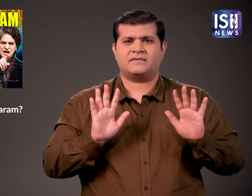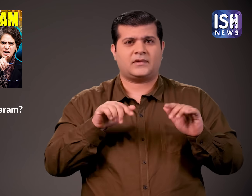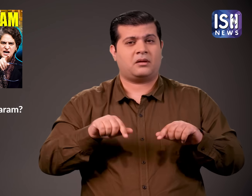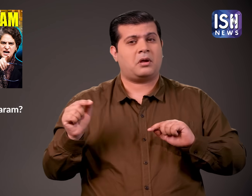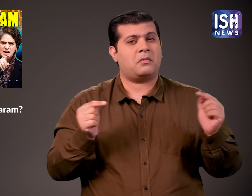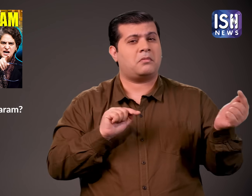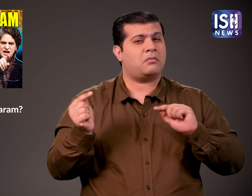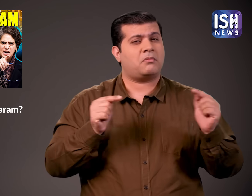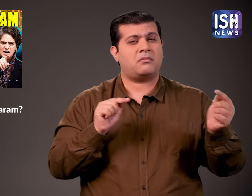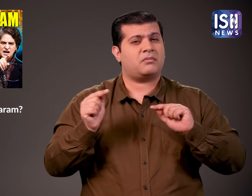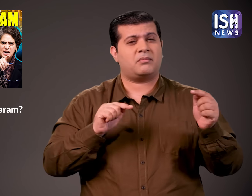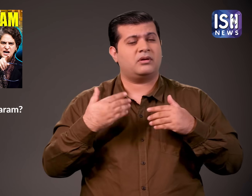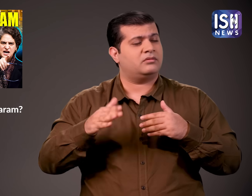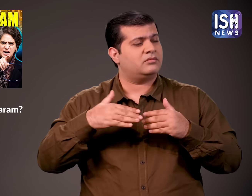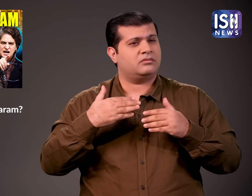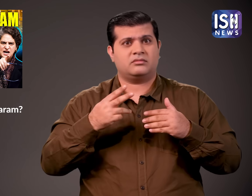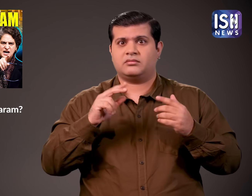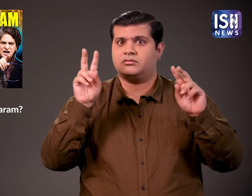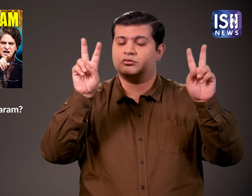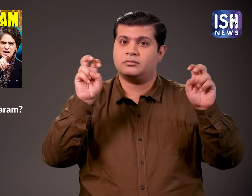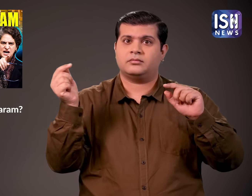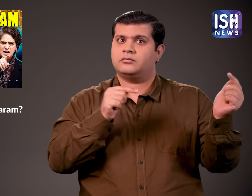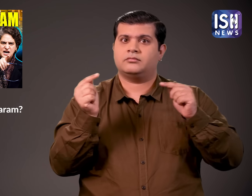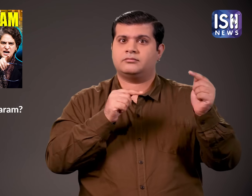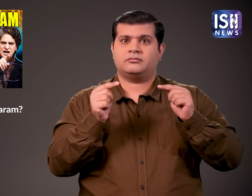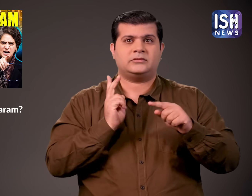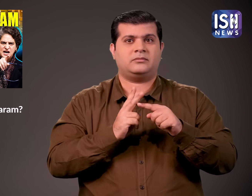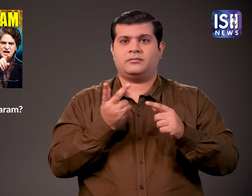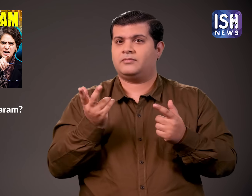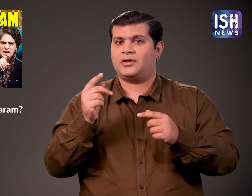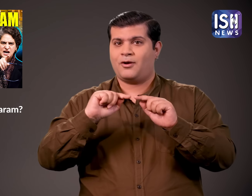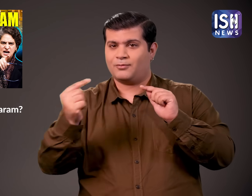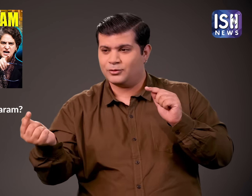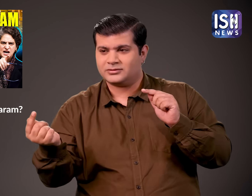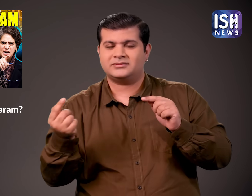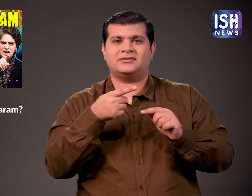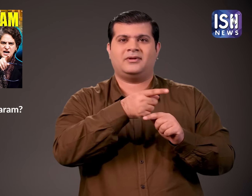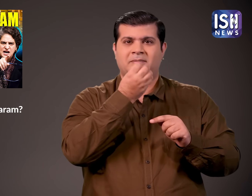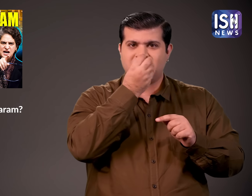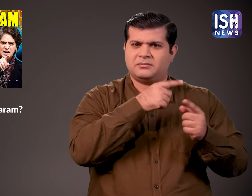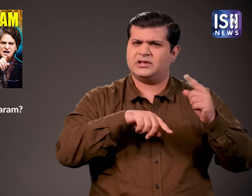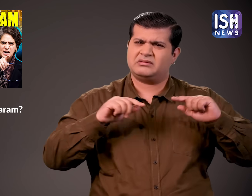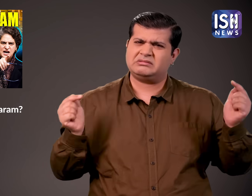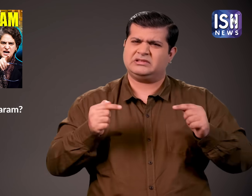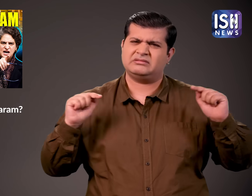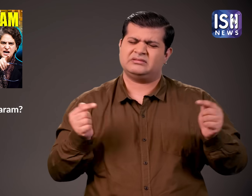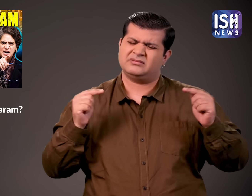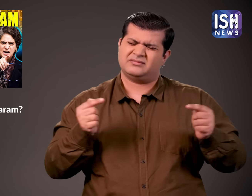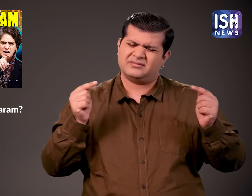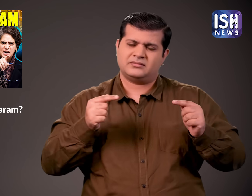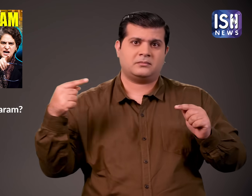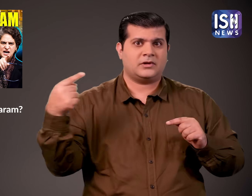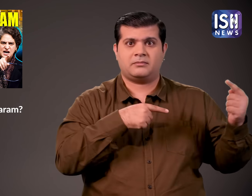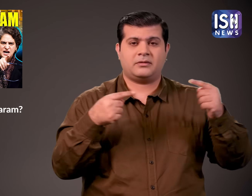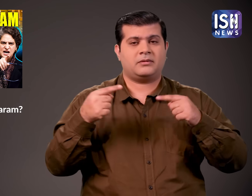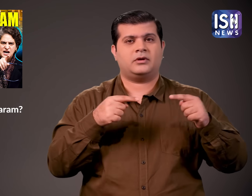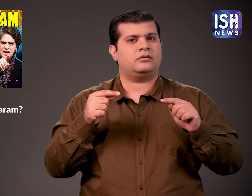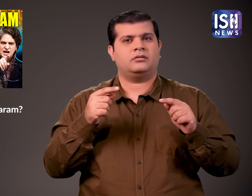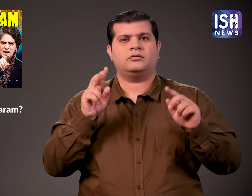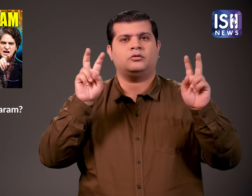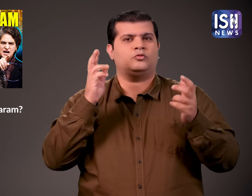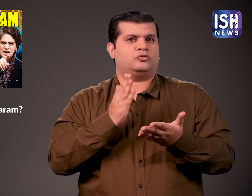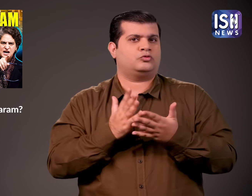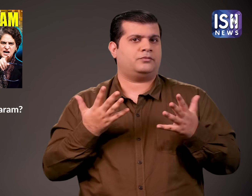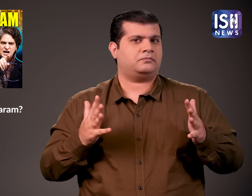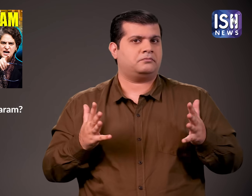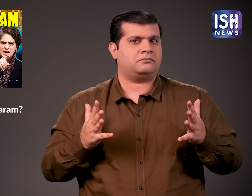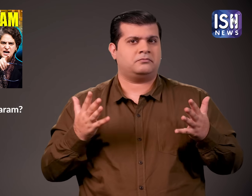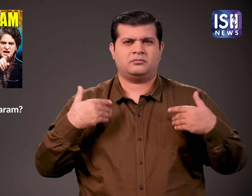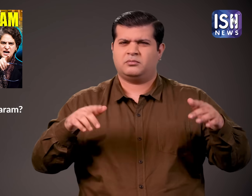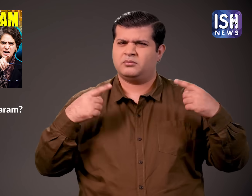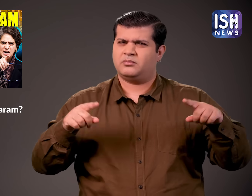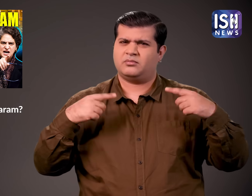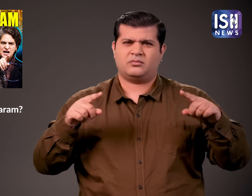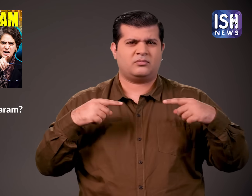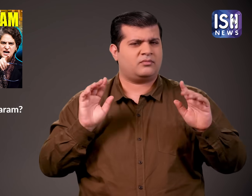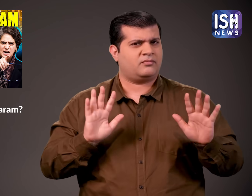Thus, the debate continued between both the government and the opposition.